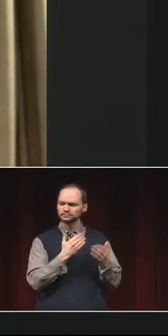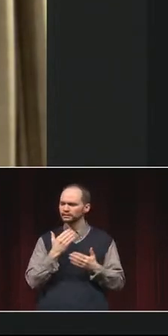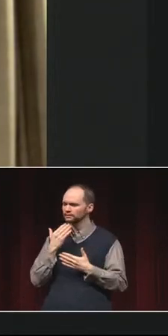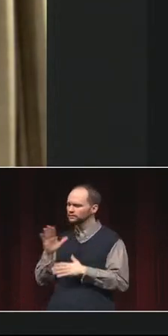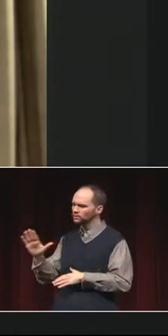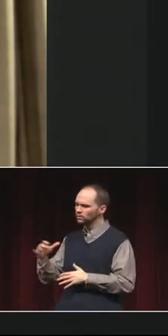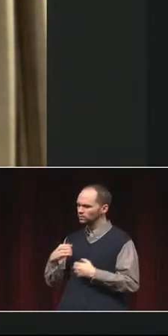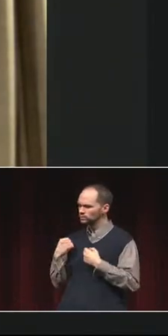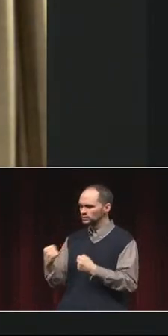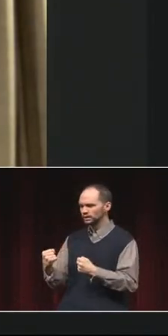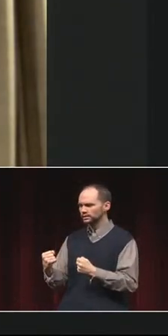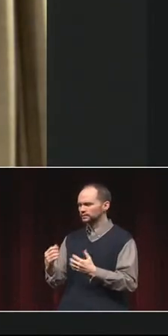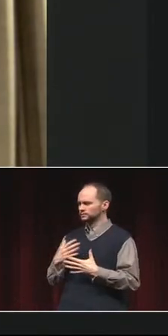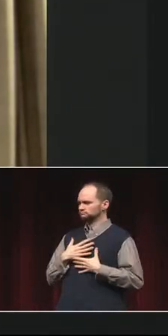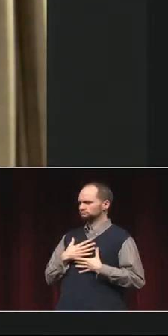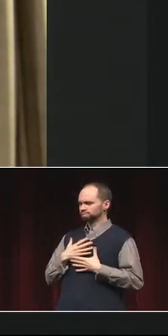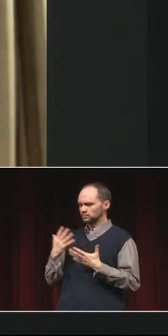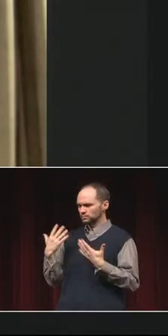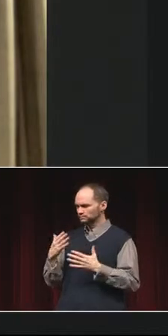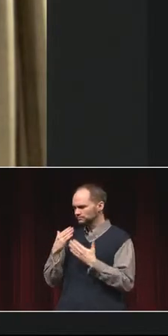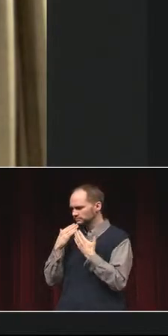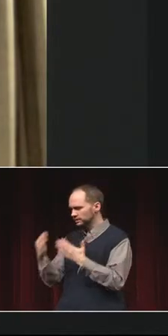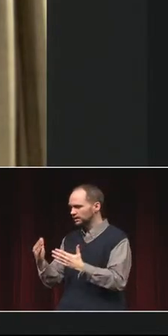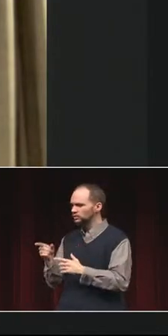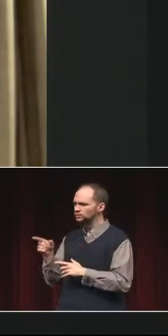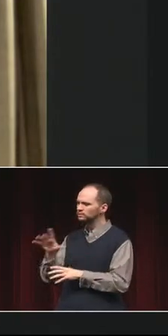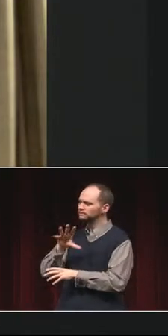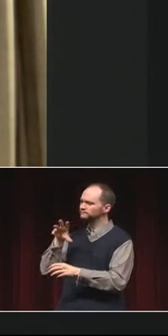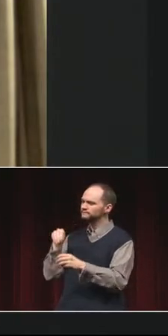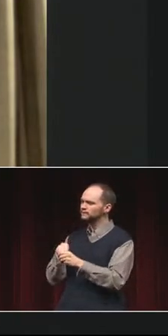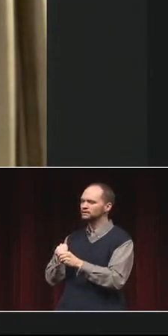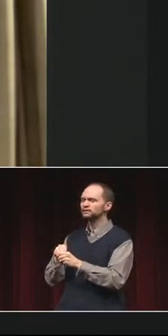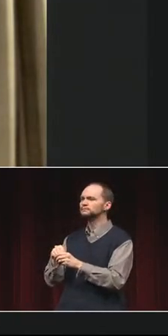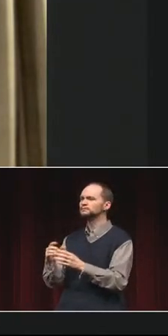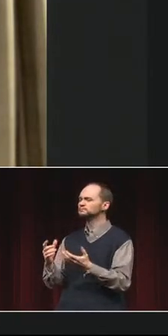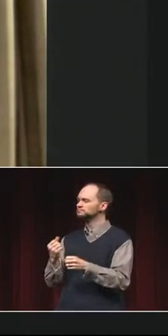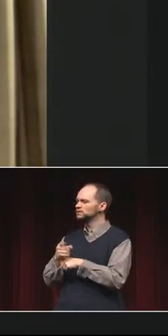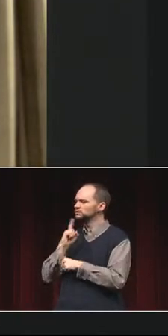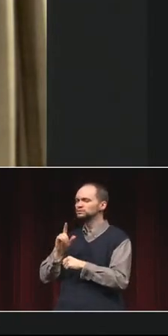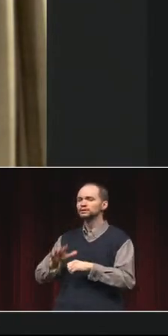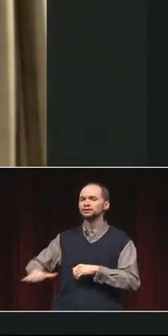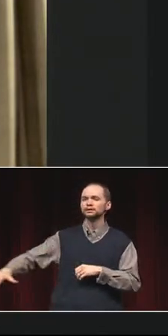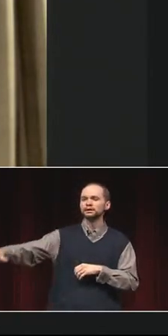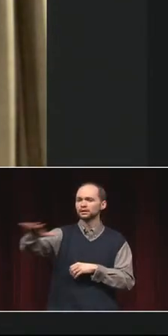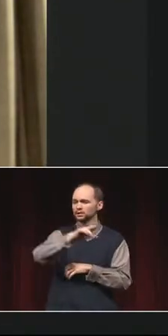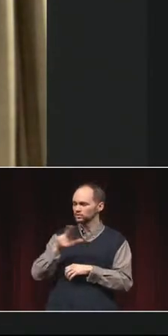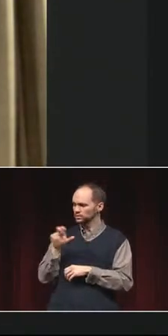play an important role in raising international awareness to the plight of the African American